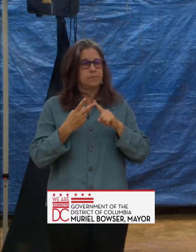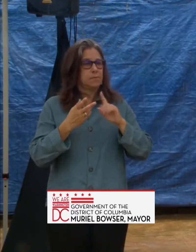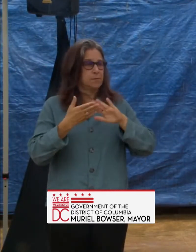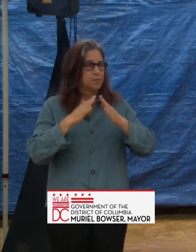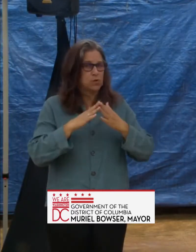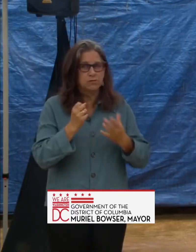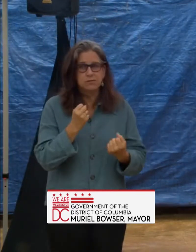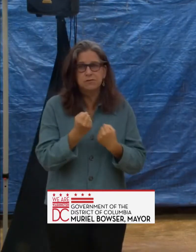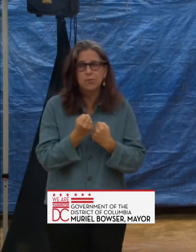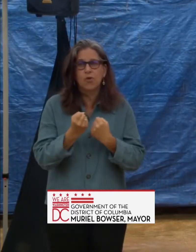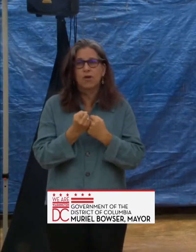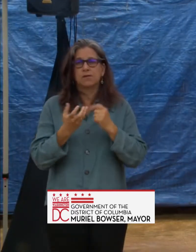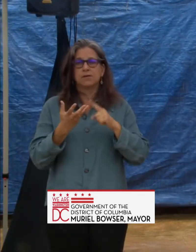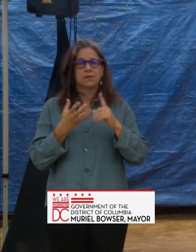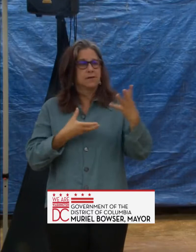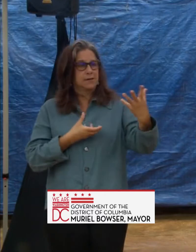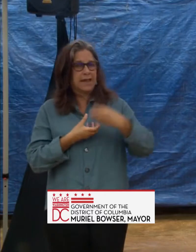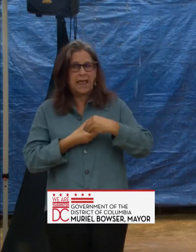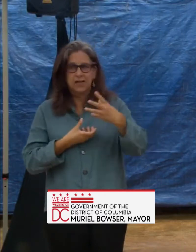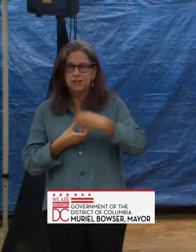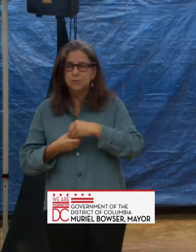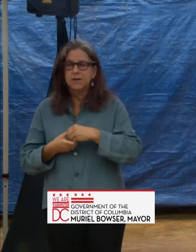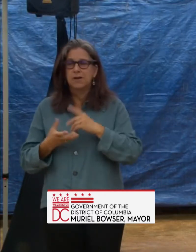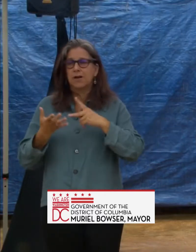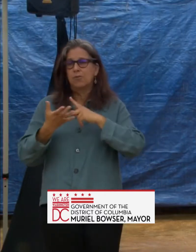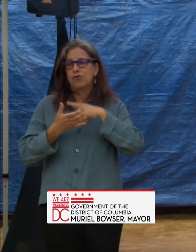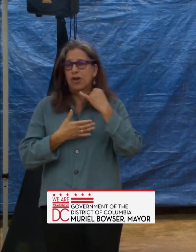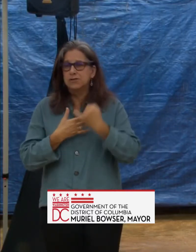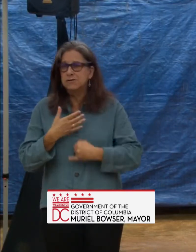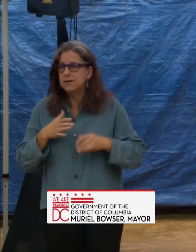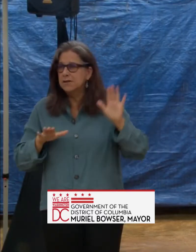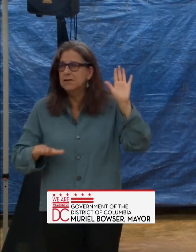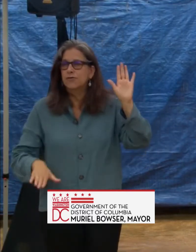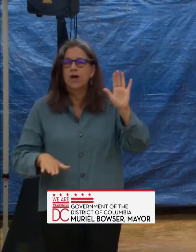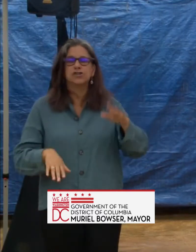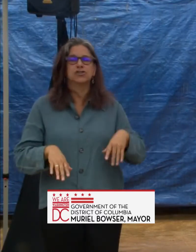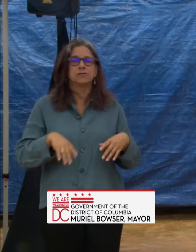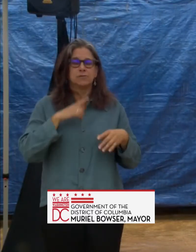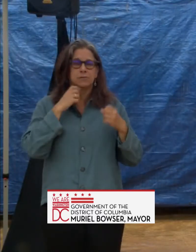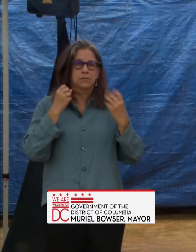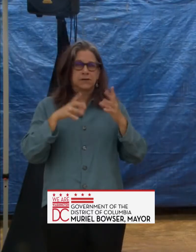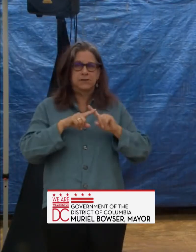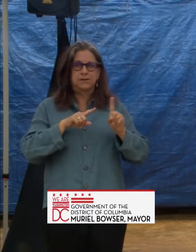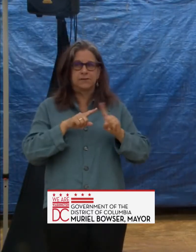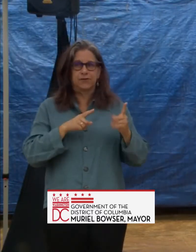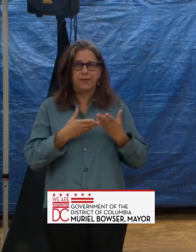PROJECT HERE IN WARD 4 AND REALLY ALL THE PROJECTS THAT WE WILL BE DOING ACROSS THIS CITY.